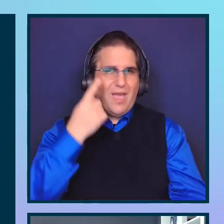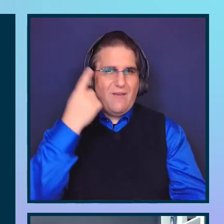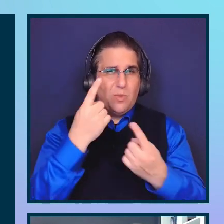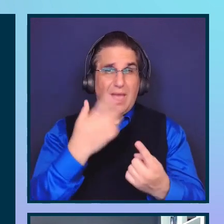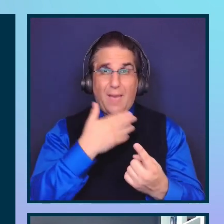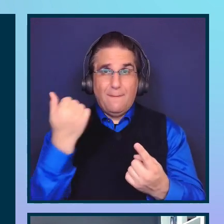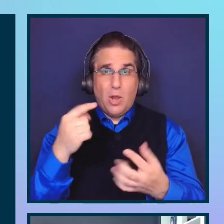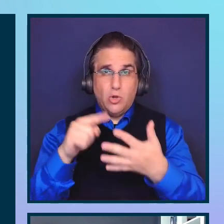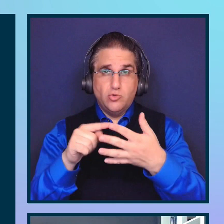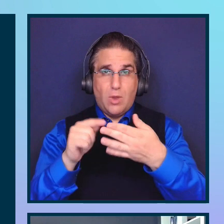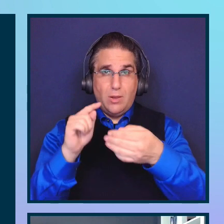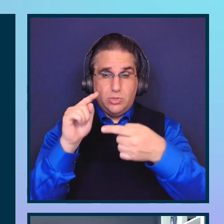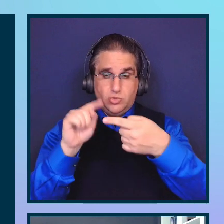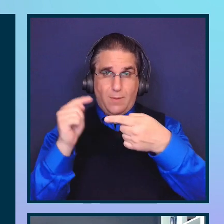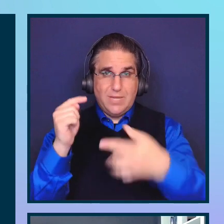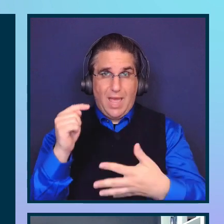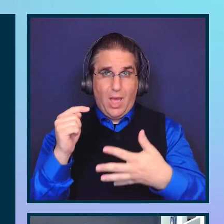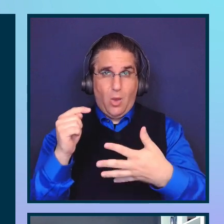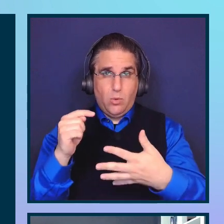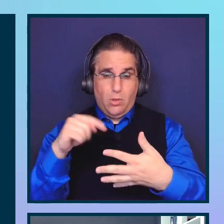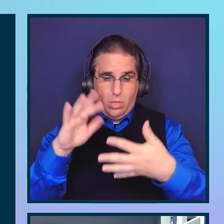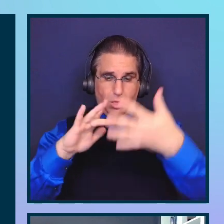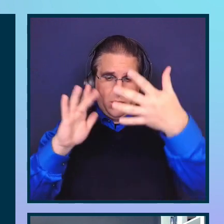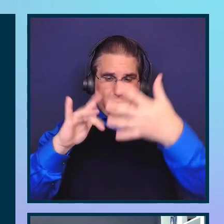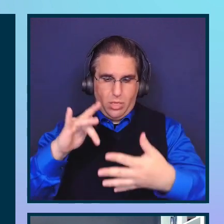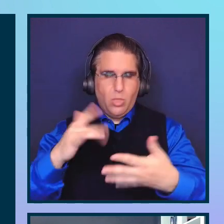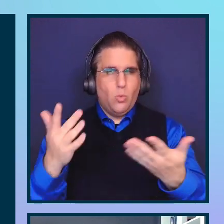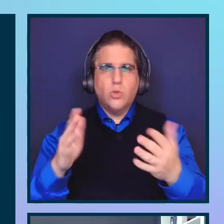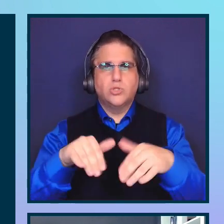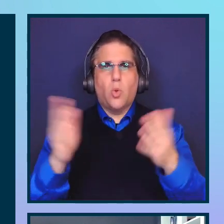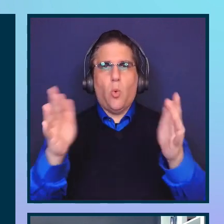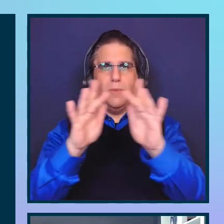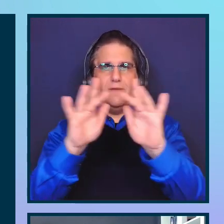or open fields for those areas. And I swear I'm done.